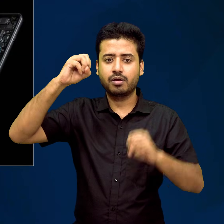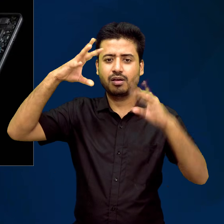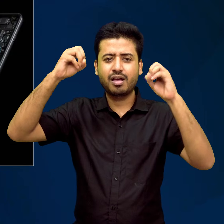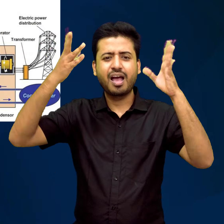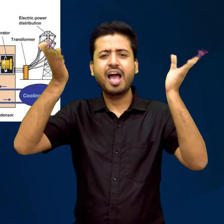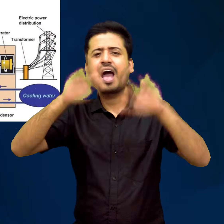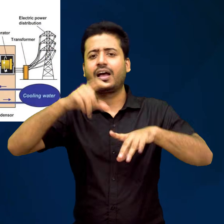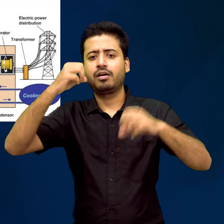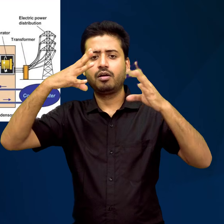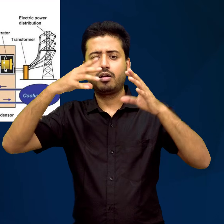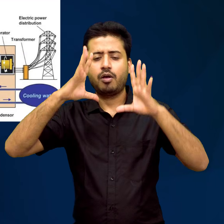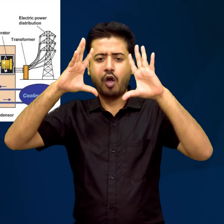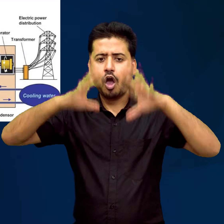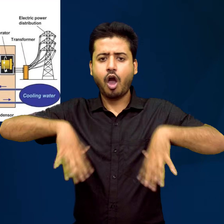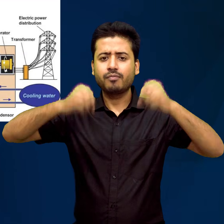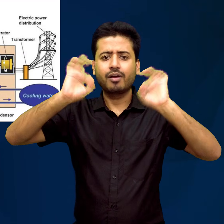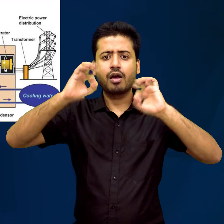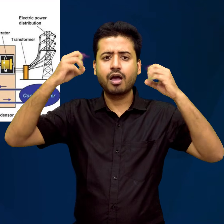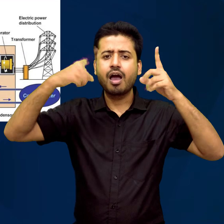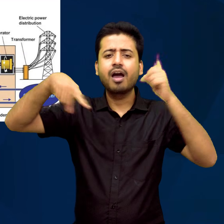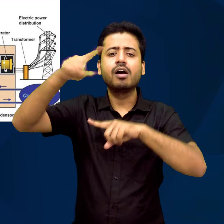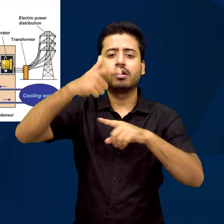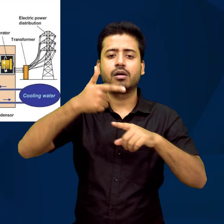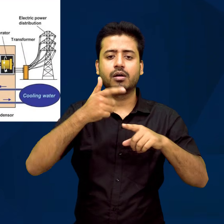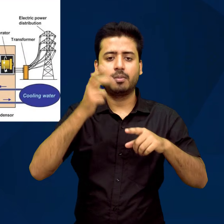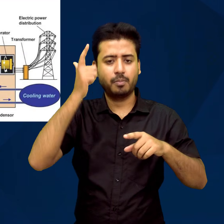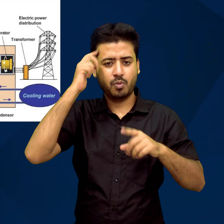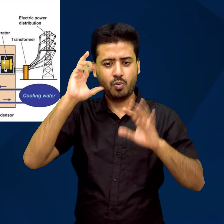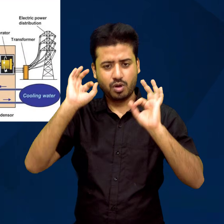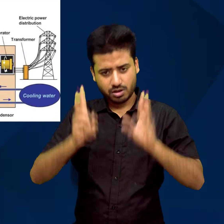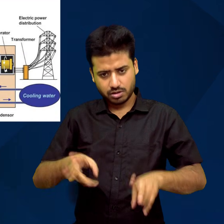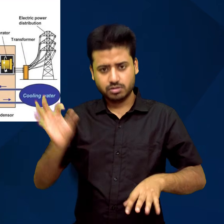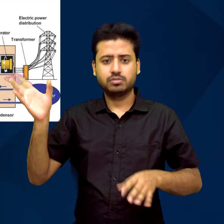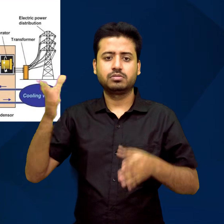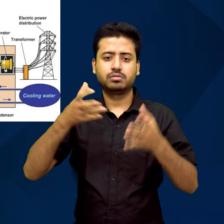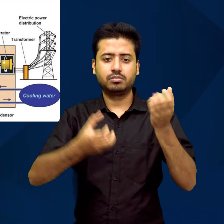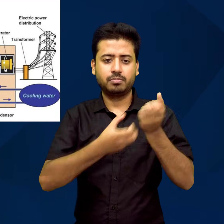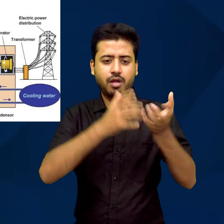shot precisely into the center of the black paste. The carbon rod doesn't store energy